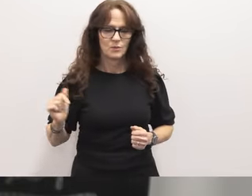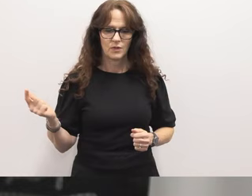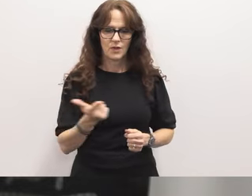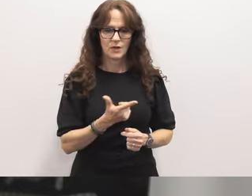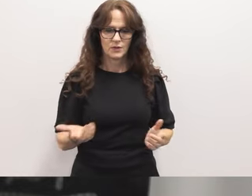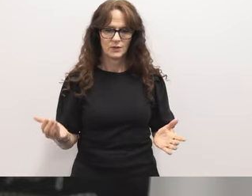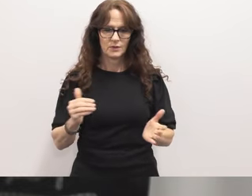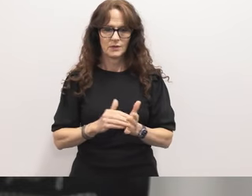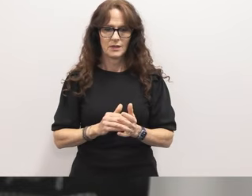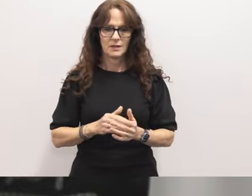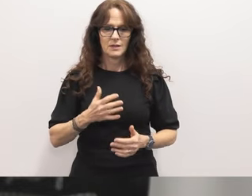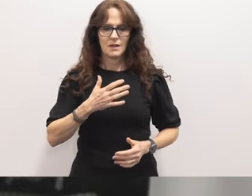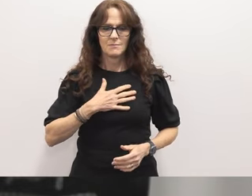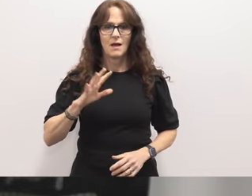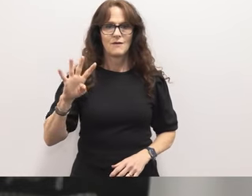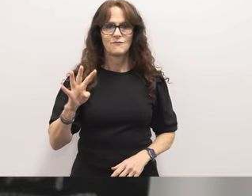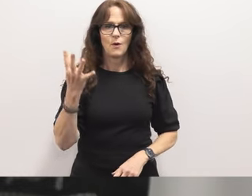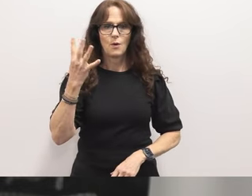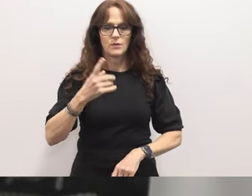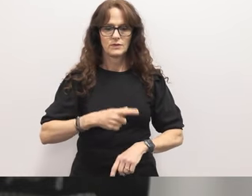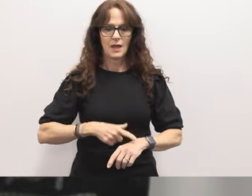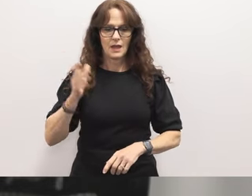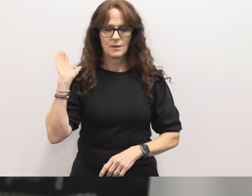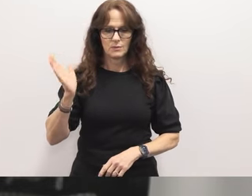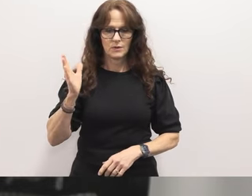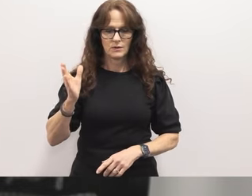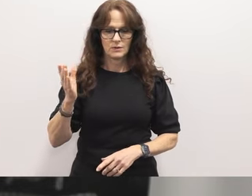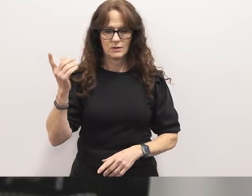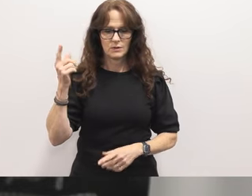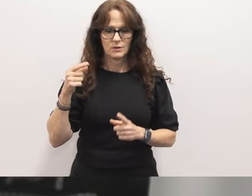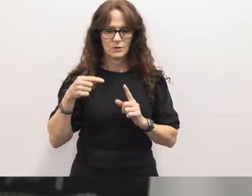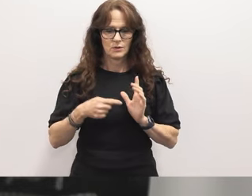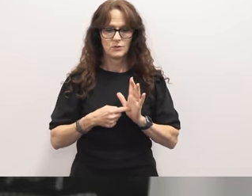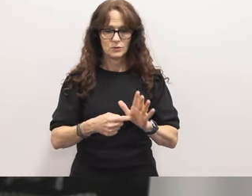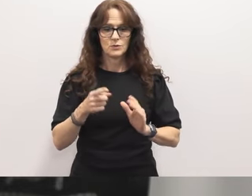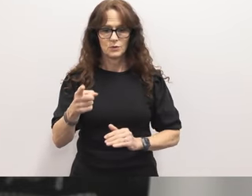This is my fourth time presenting to you in eight years.